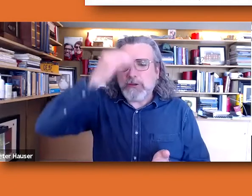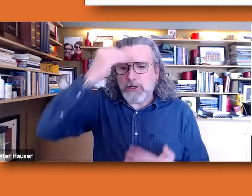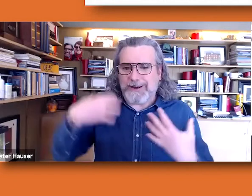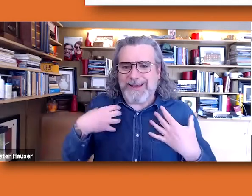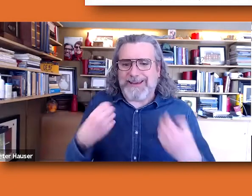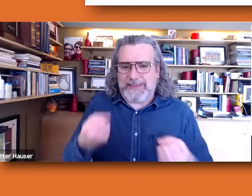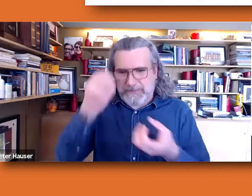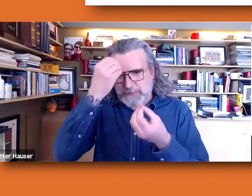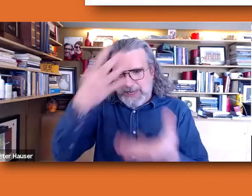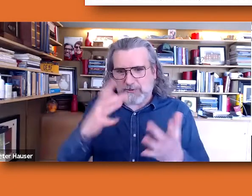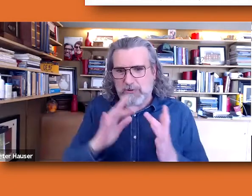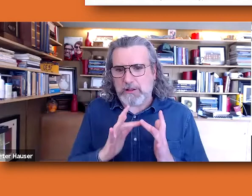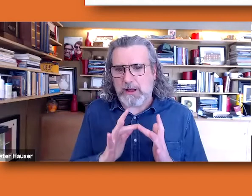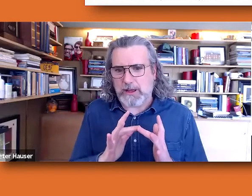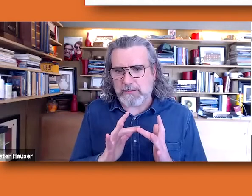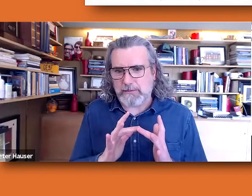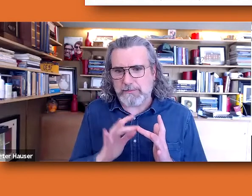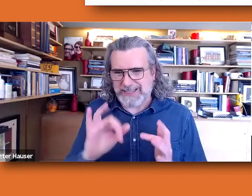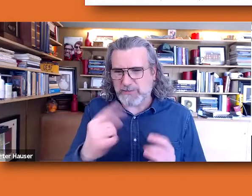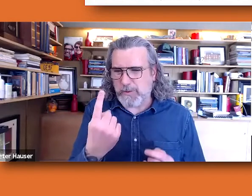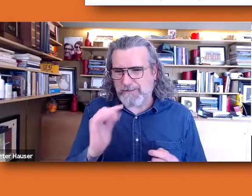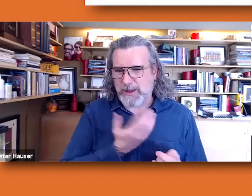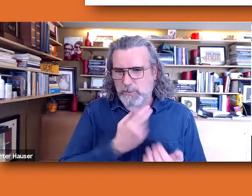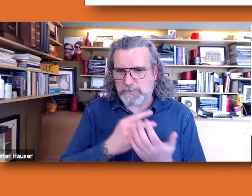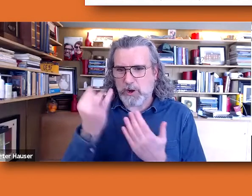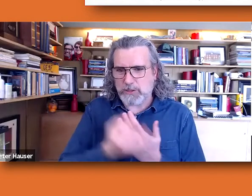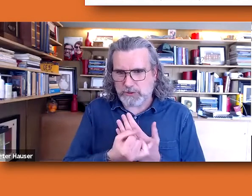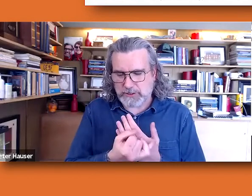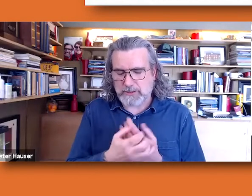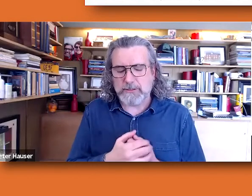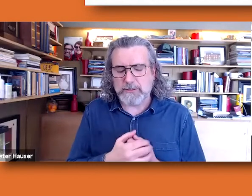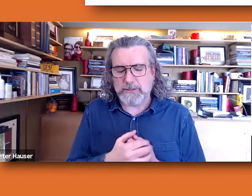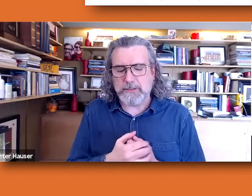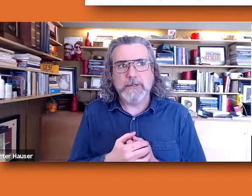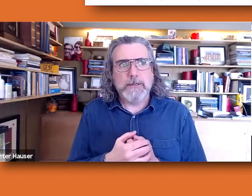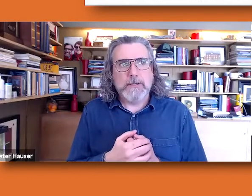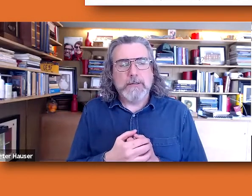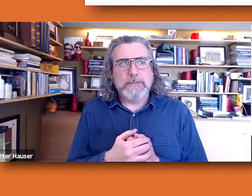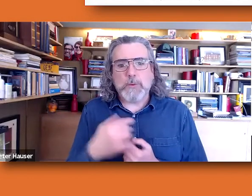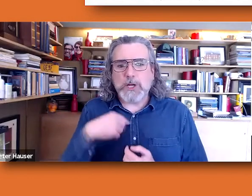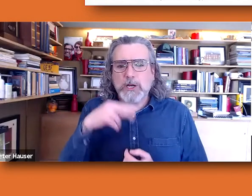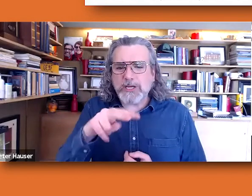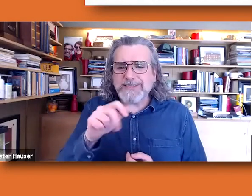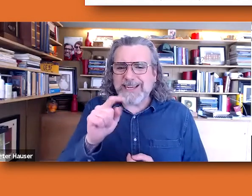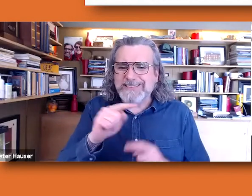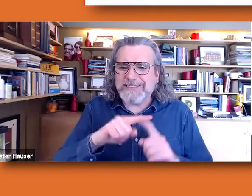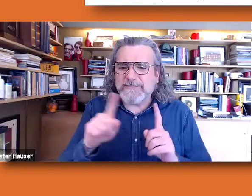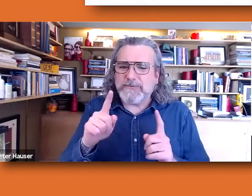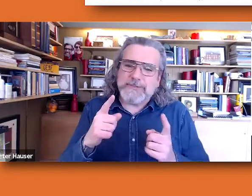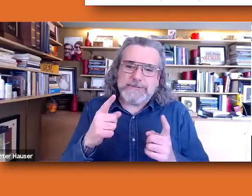learn health information, specifically learning health information online is what one of our projects is looking at.